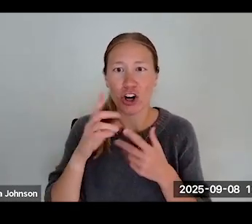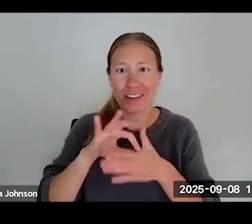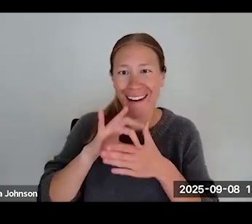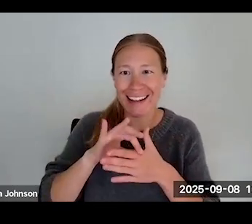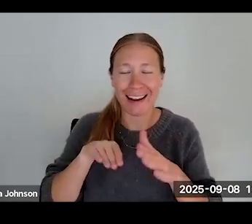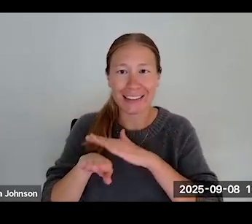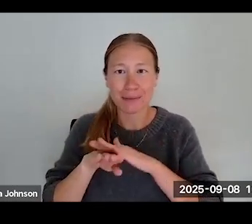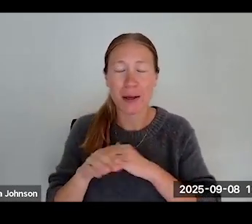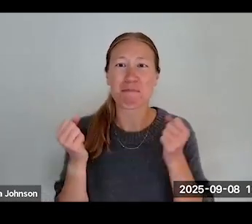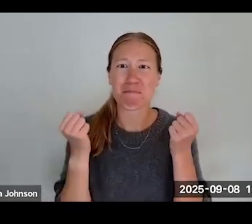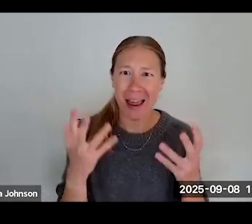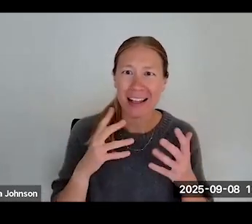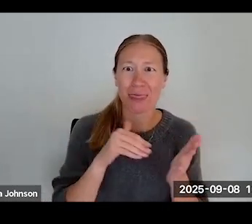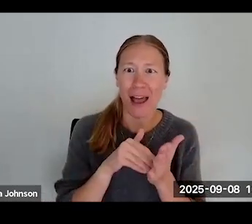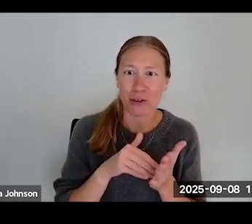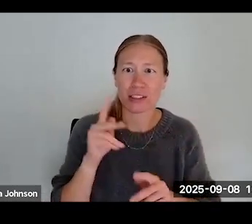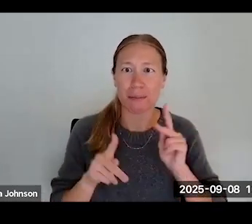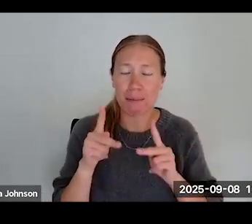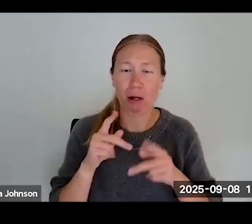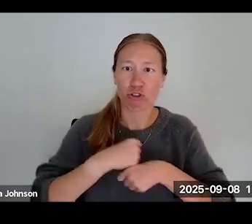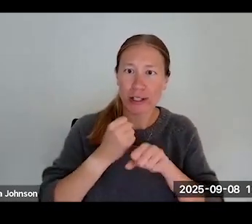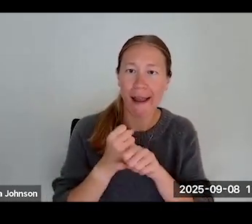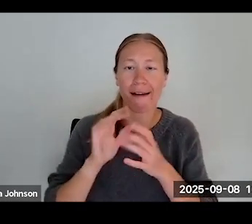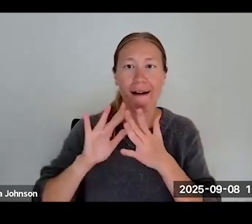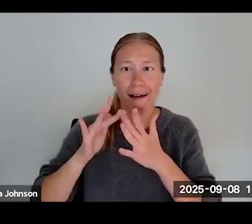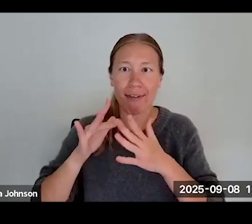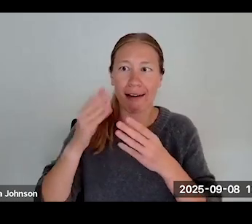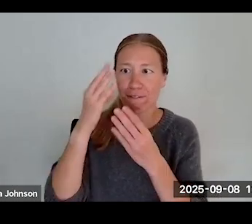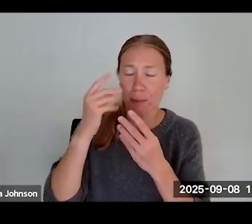for the University of Michigan every day. This content must be accessible